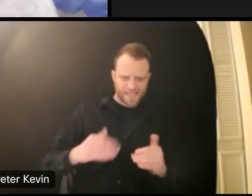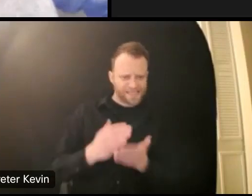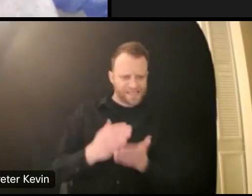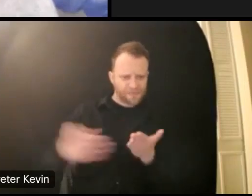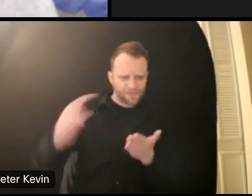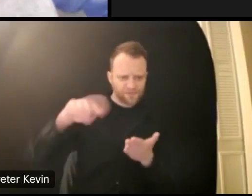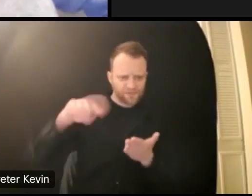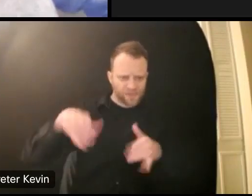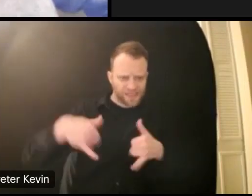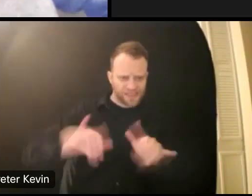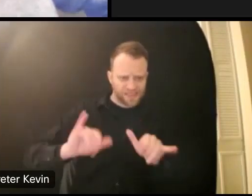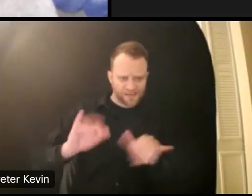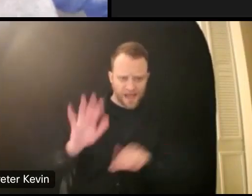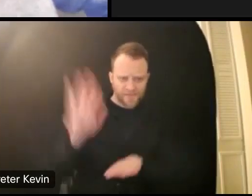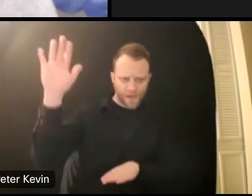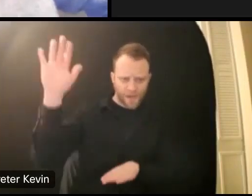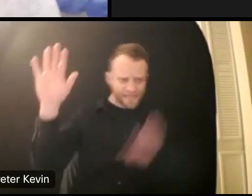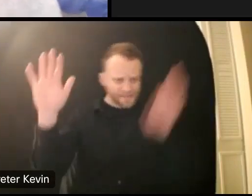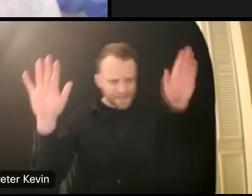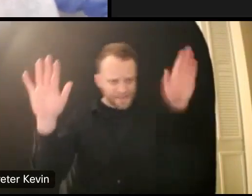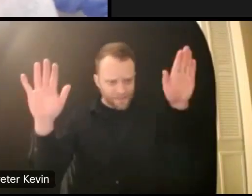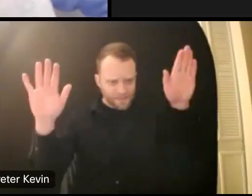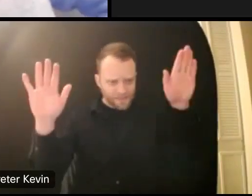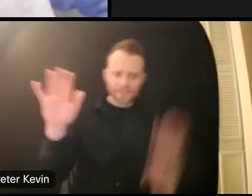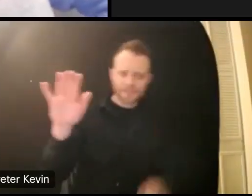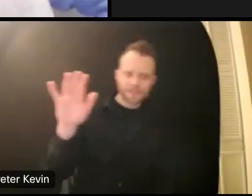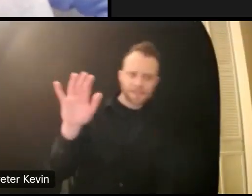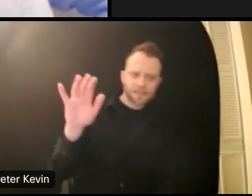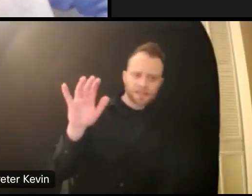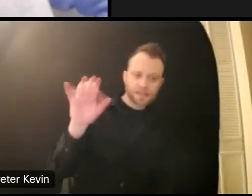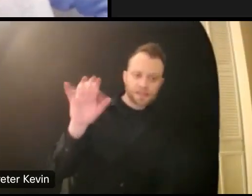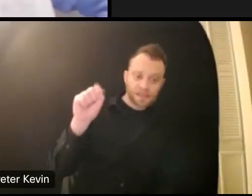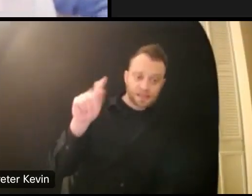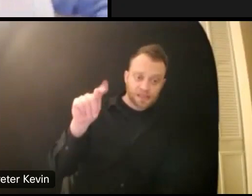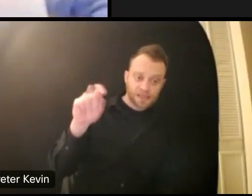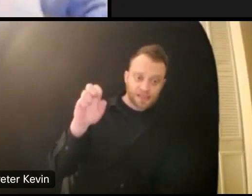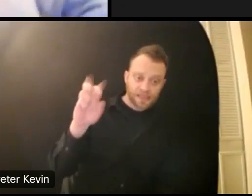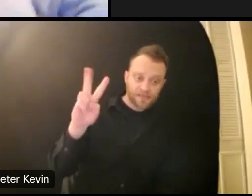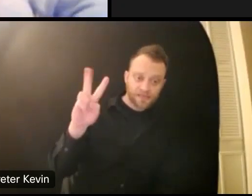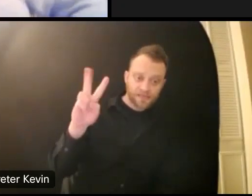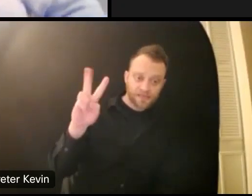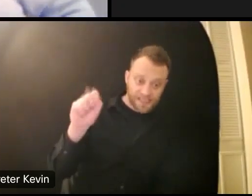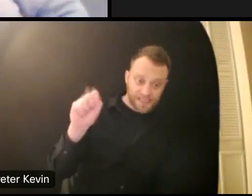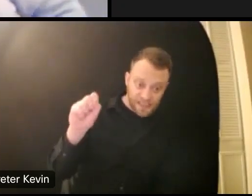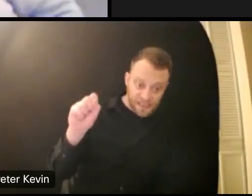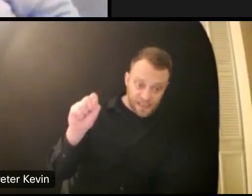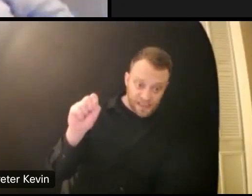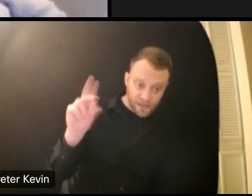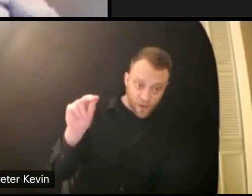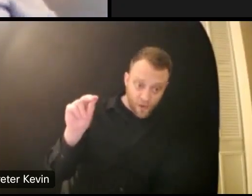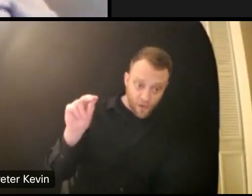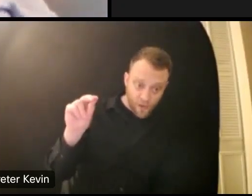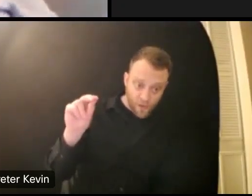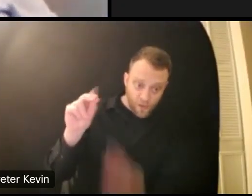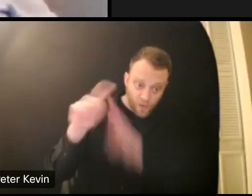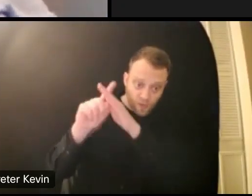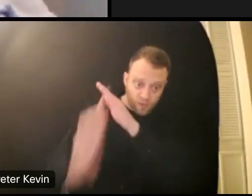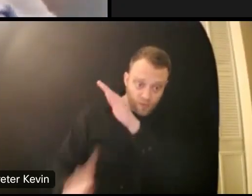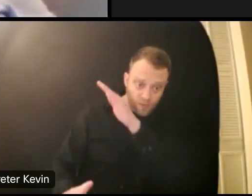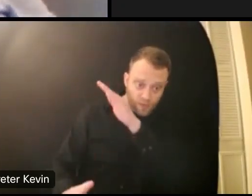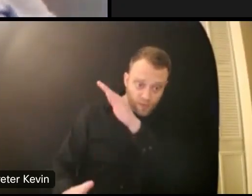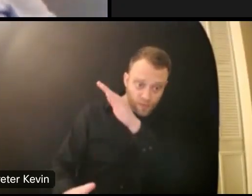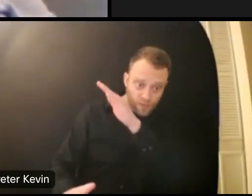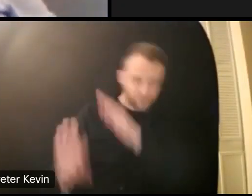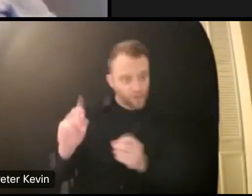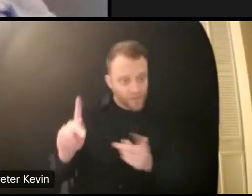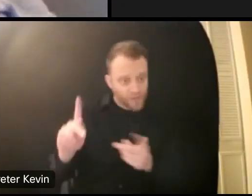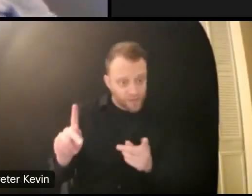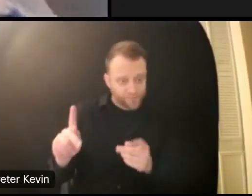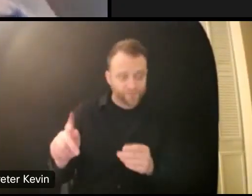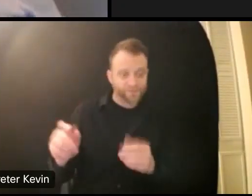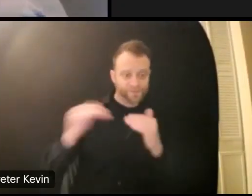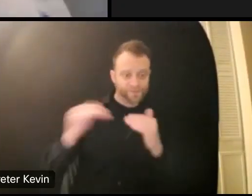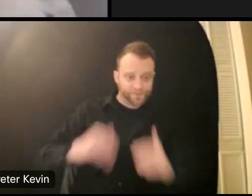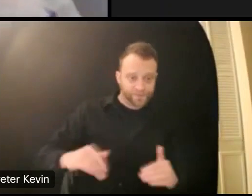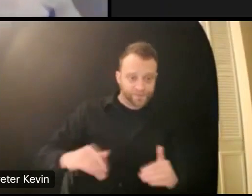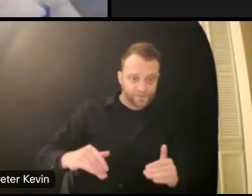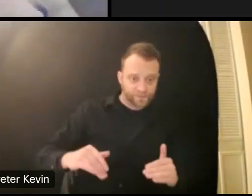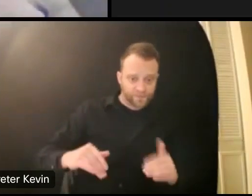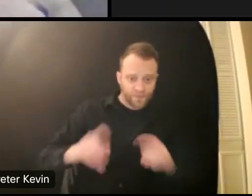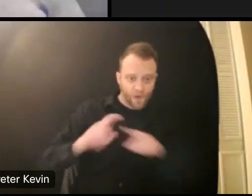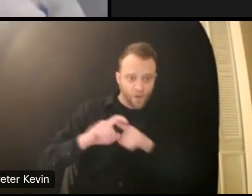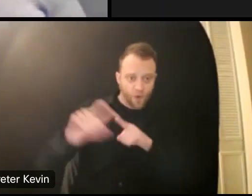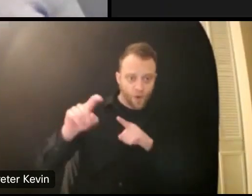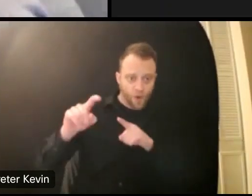Commissioner Stevens I will unmute ... no, okay, you disappeared. Is the caller still on okay, 213,